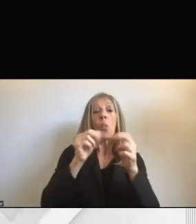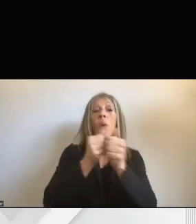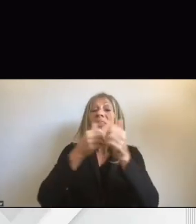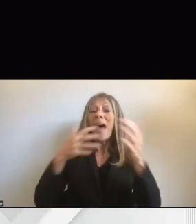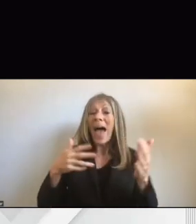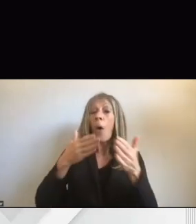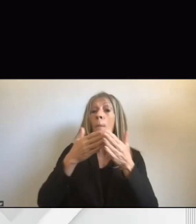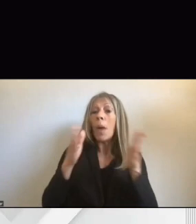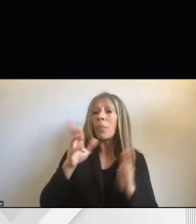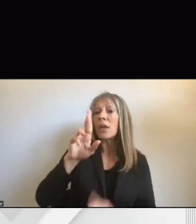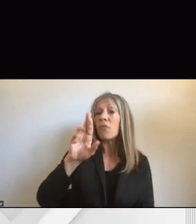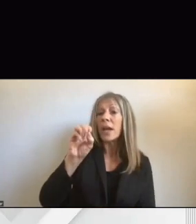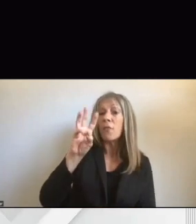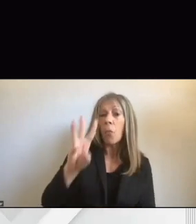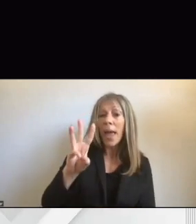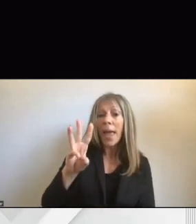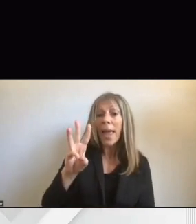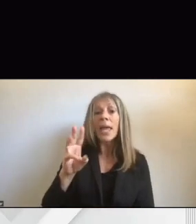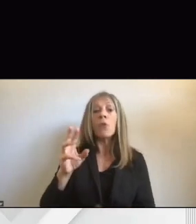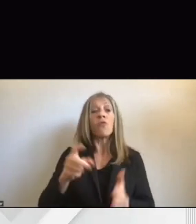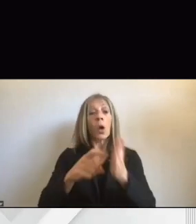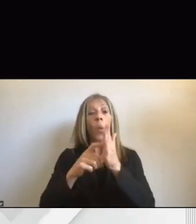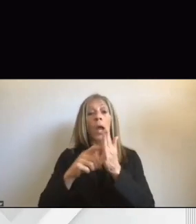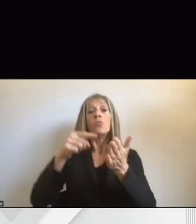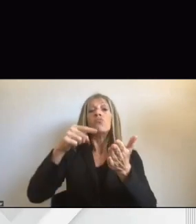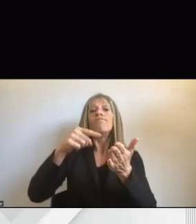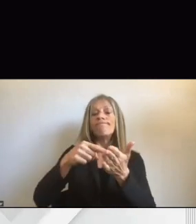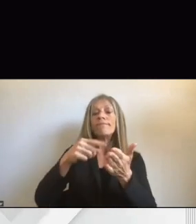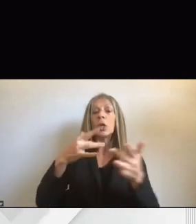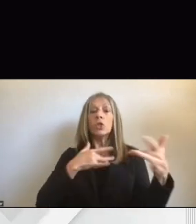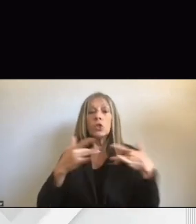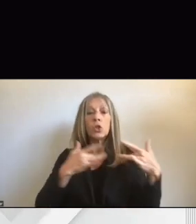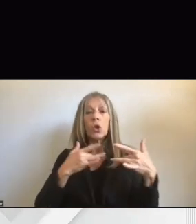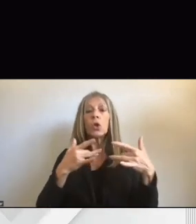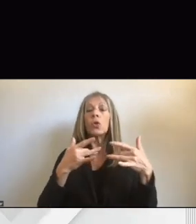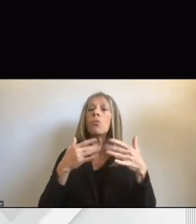public right-of-way requirements, due to concerned requests through public comments.